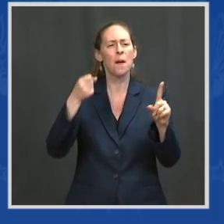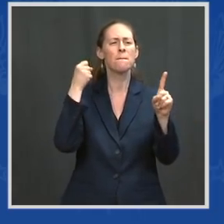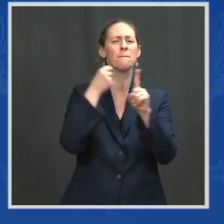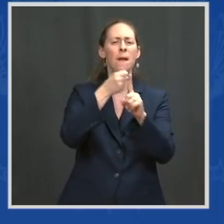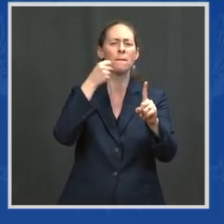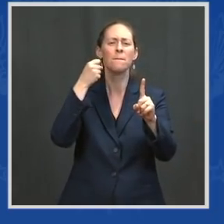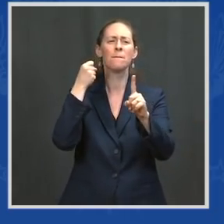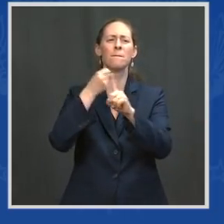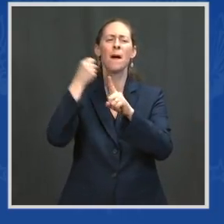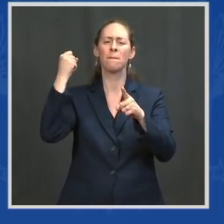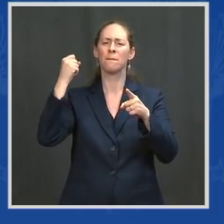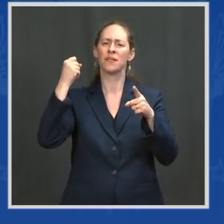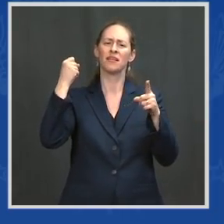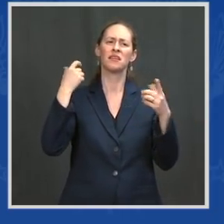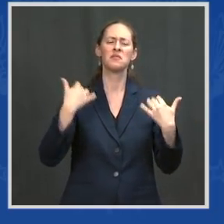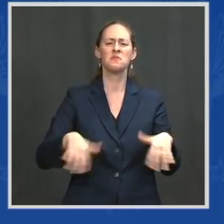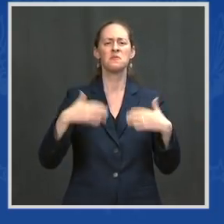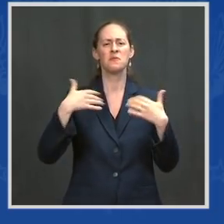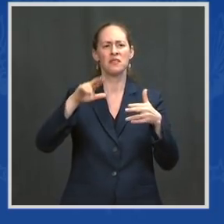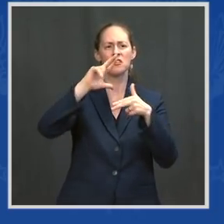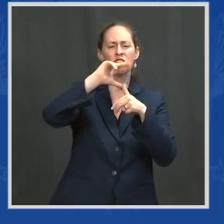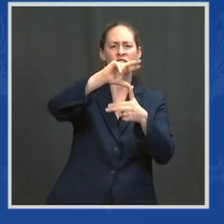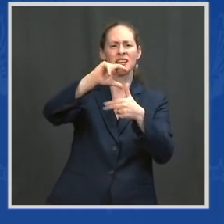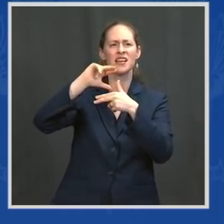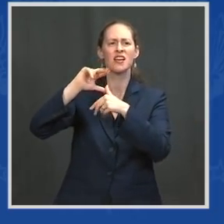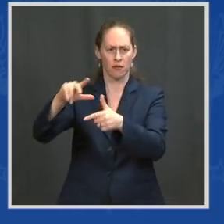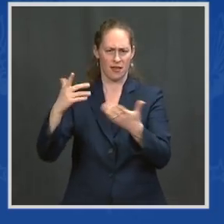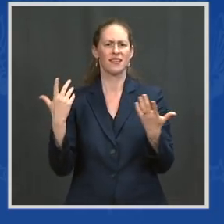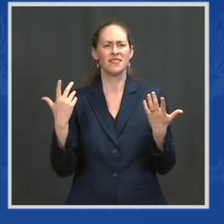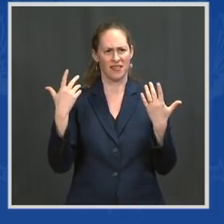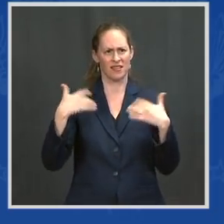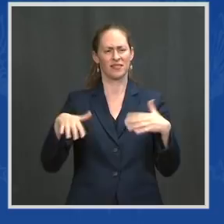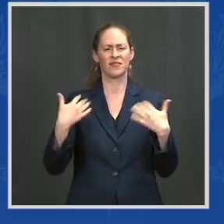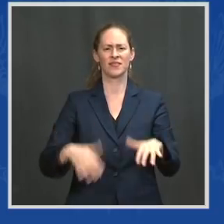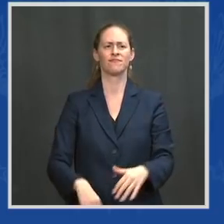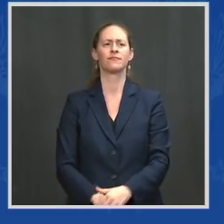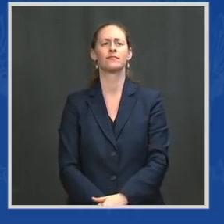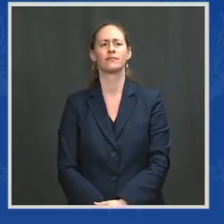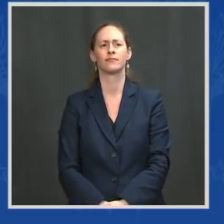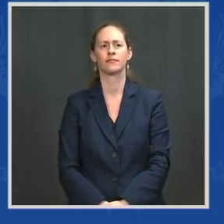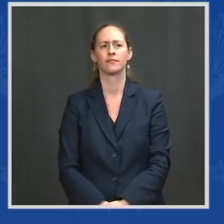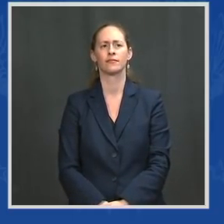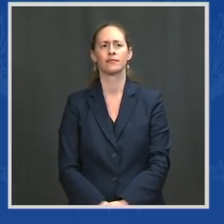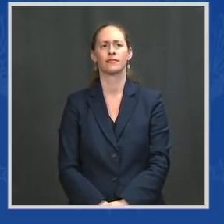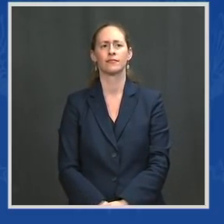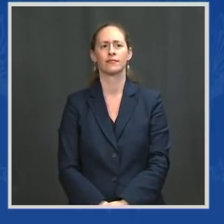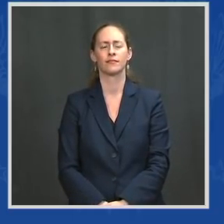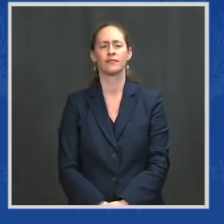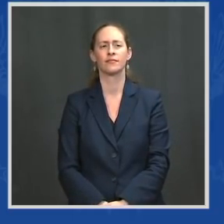but I remember that you called me on the day after hurricane Laura hit as a powerful Category 4 hurricane.